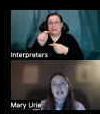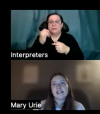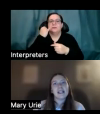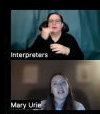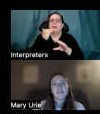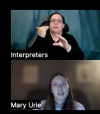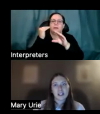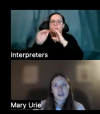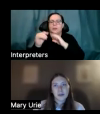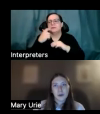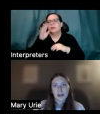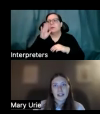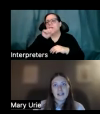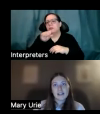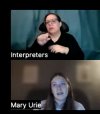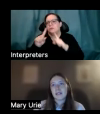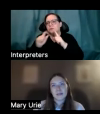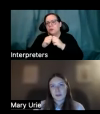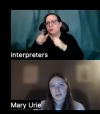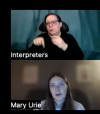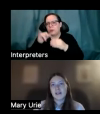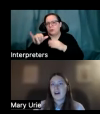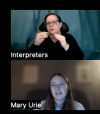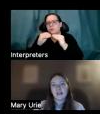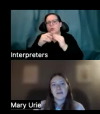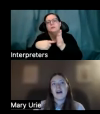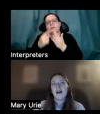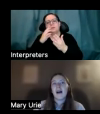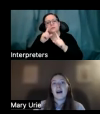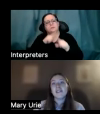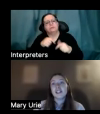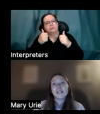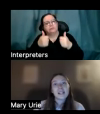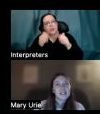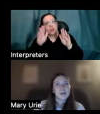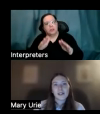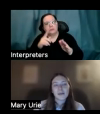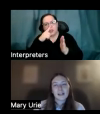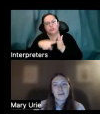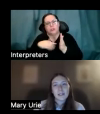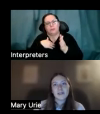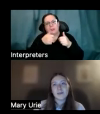and I say I'd love to talk to you more about this, sometimes they'll respond awesome. I check my texts more than my emails,